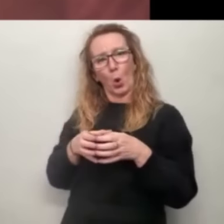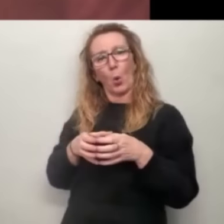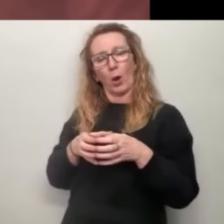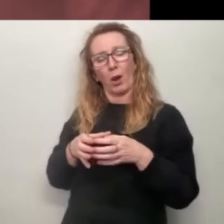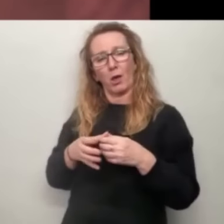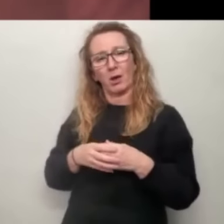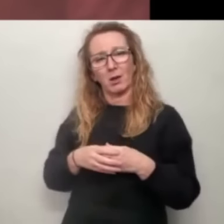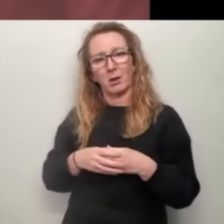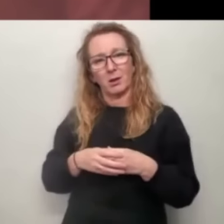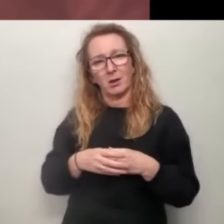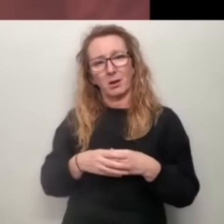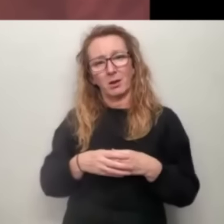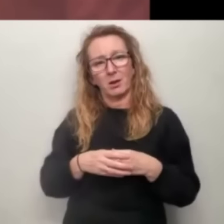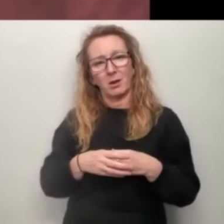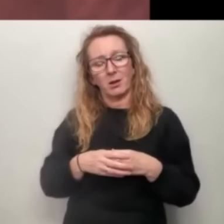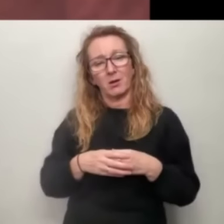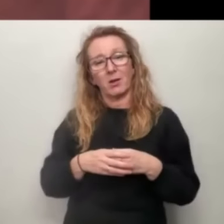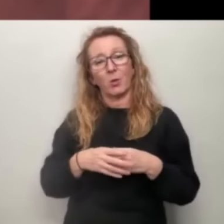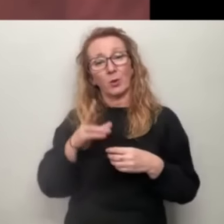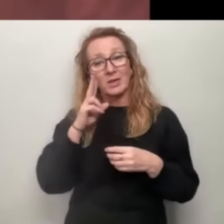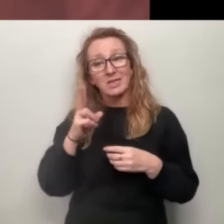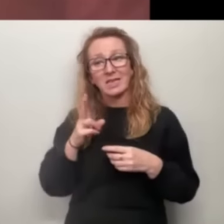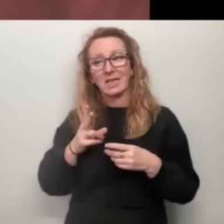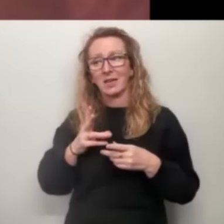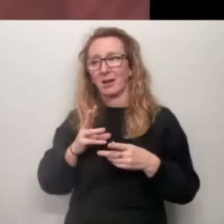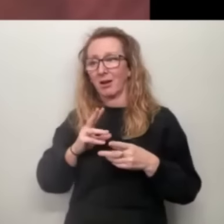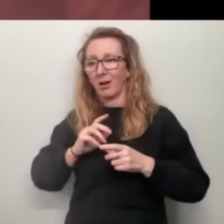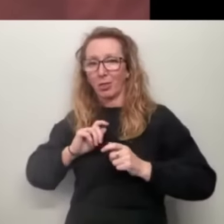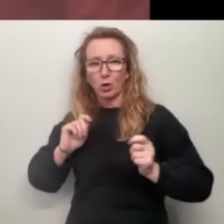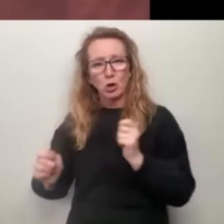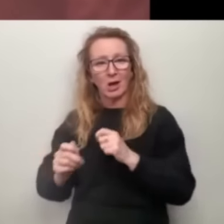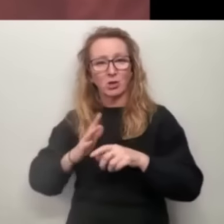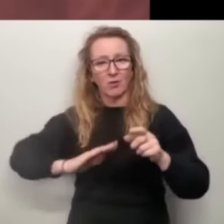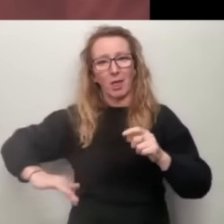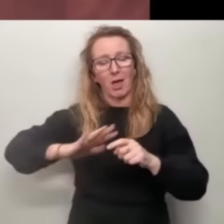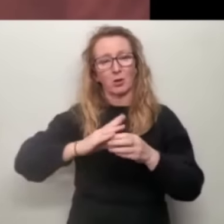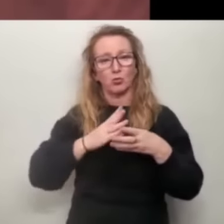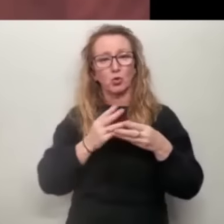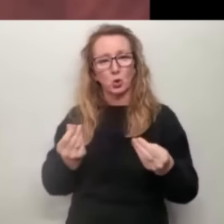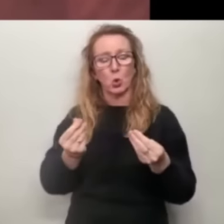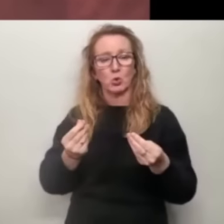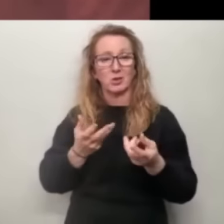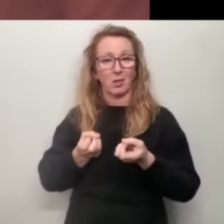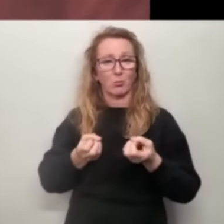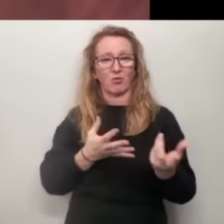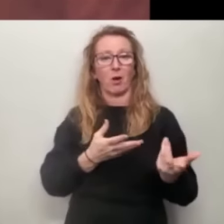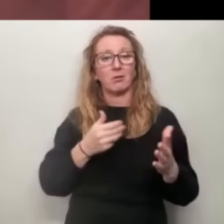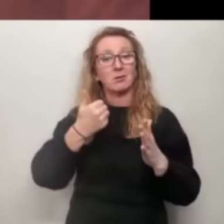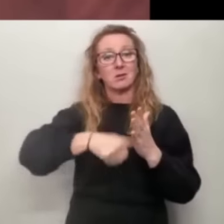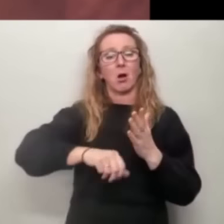So we can see how the redistribution of lands and the resources that they provided at the start of the dissolution